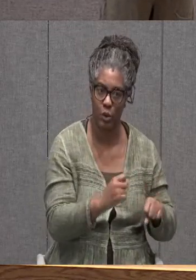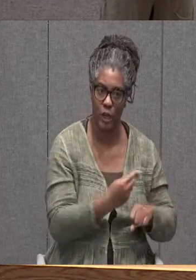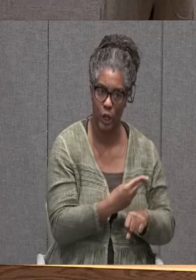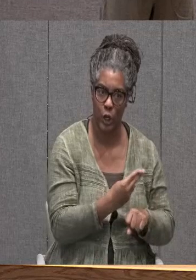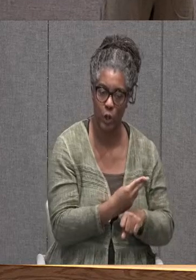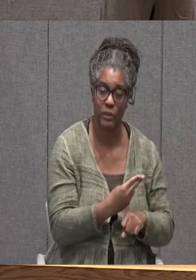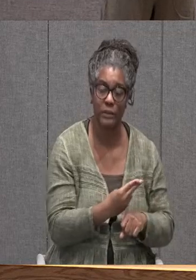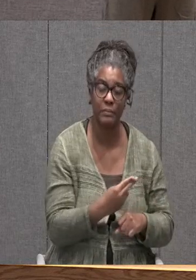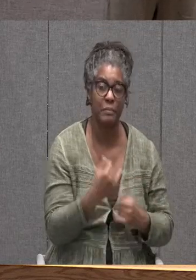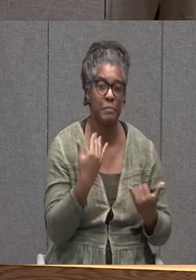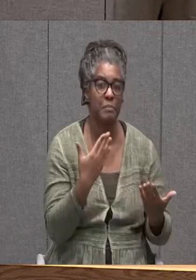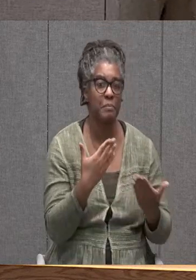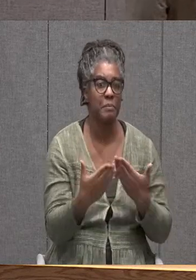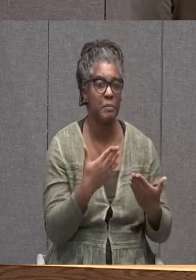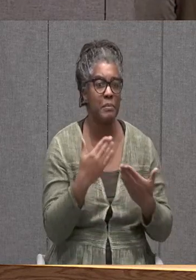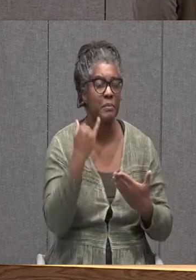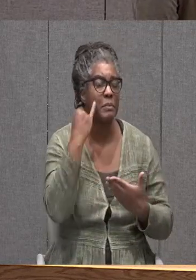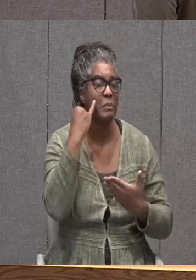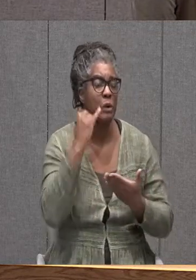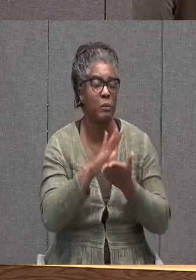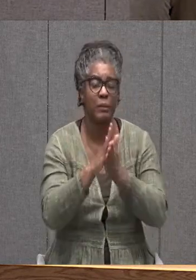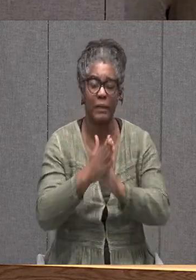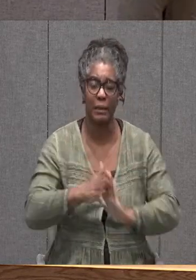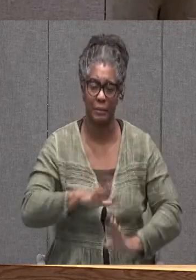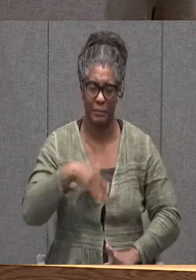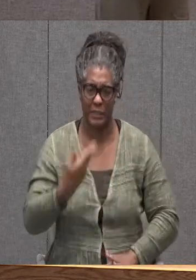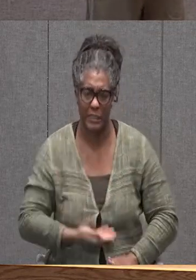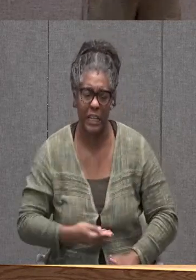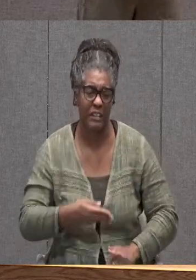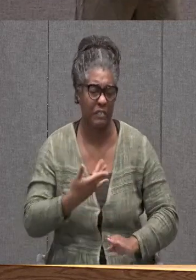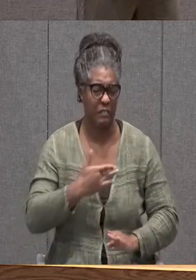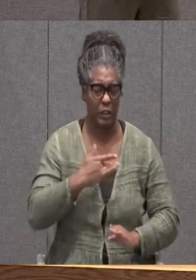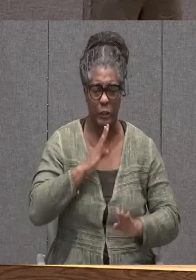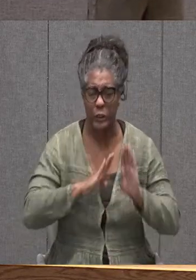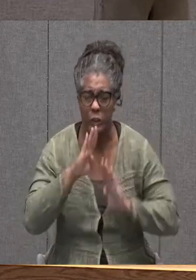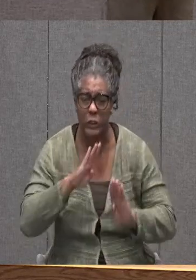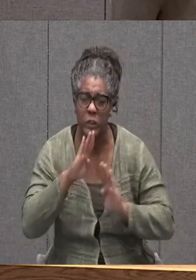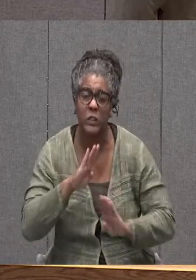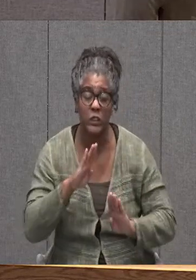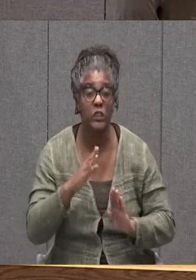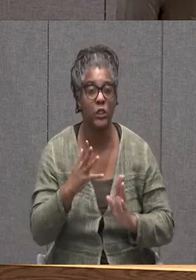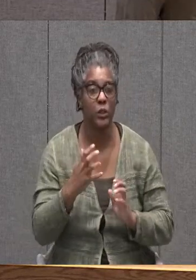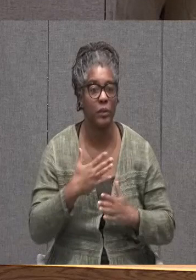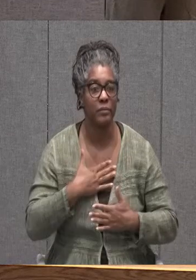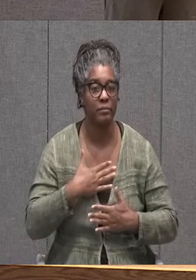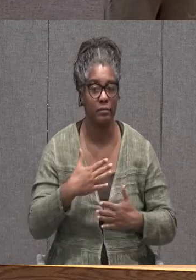maybe you were frustrated, I know that sometimes you get into arguments with brothers or sisters,